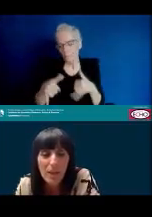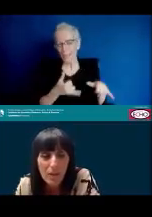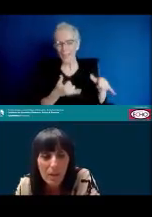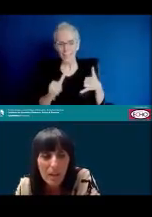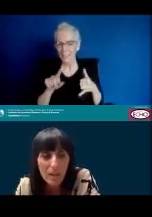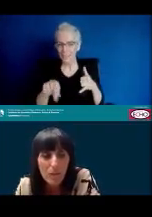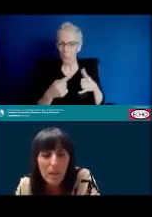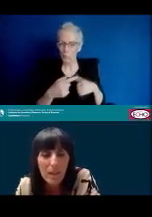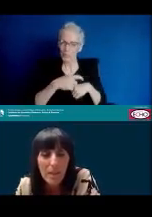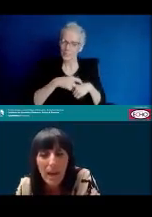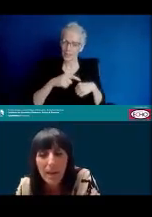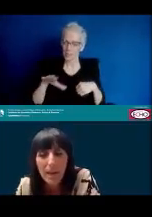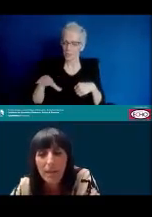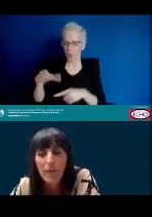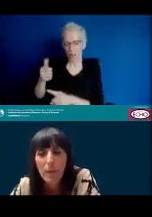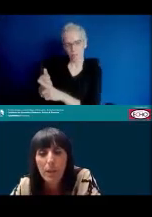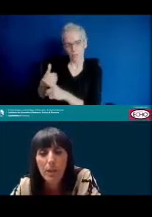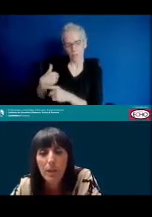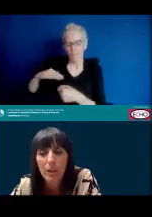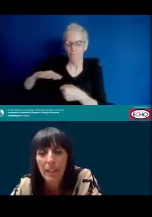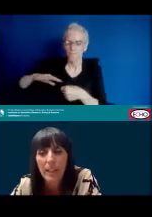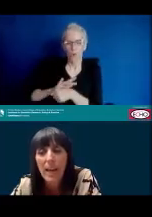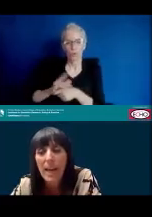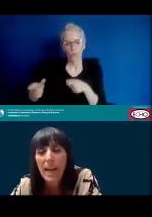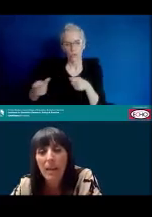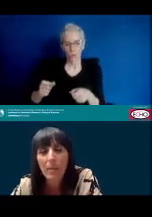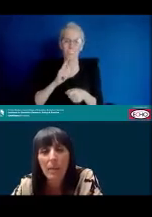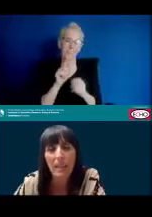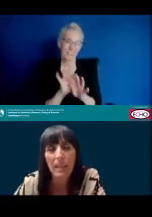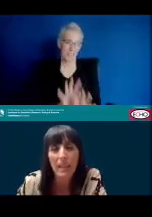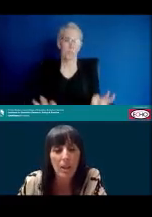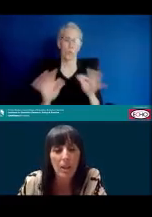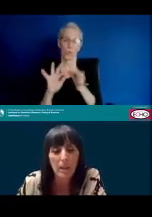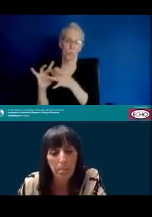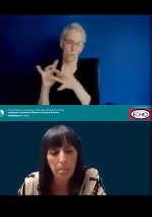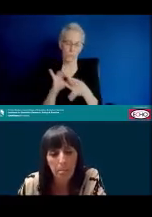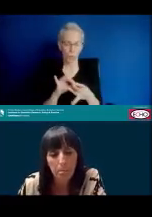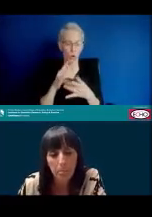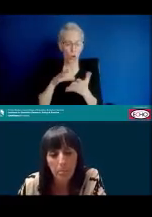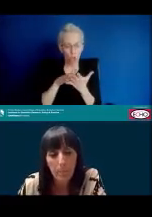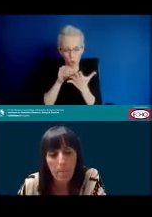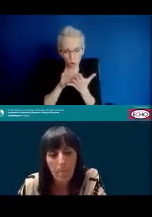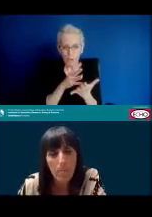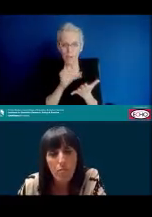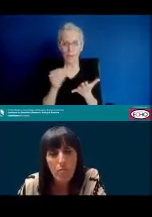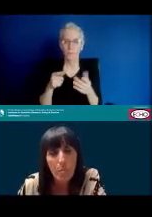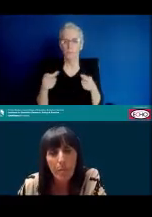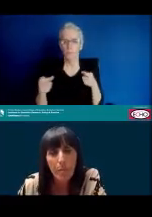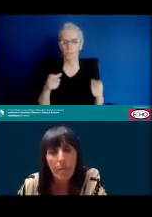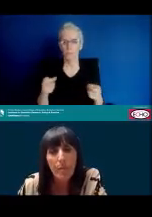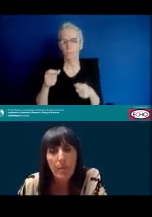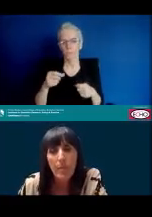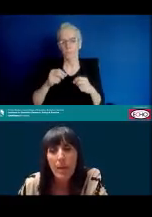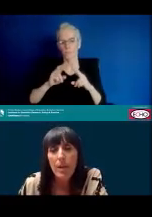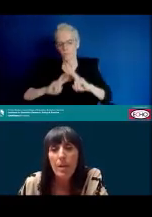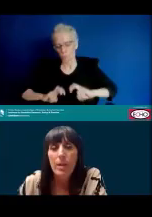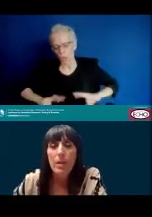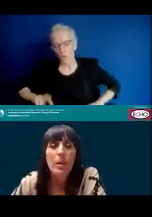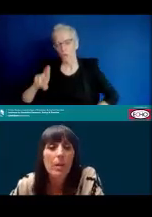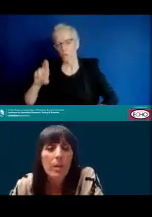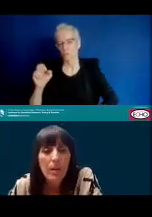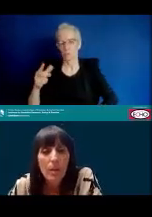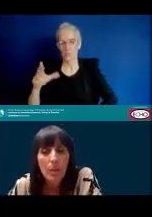those things really matter for learning and regulation. We